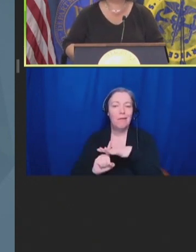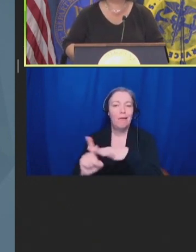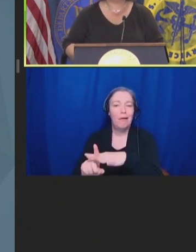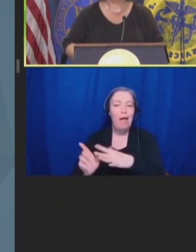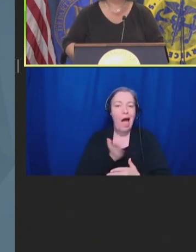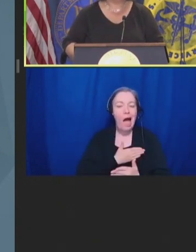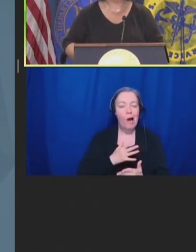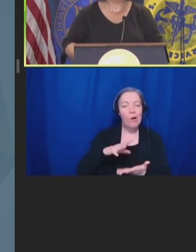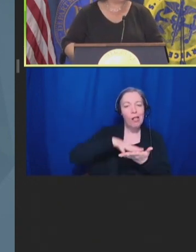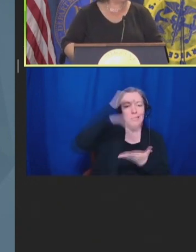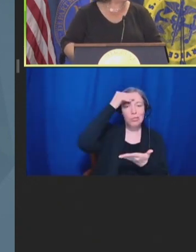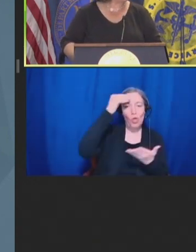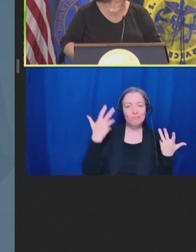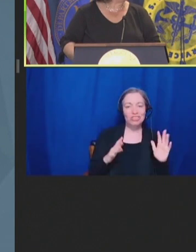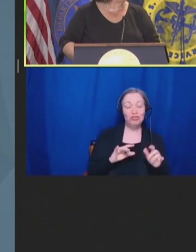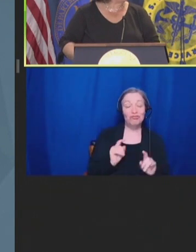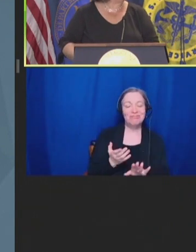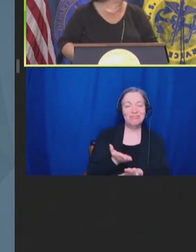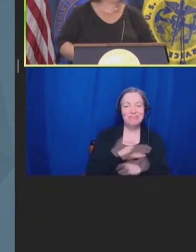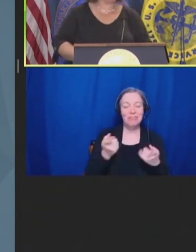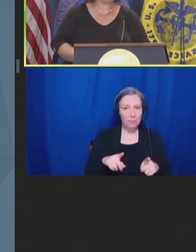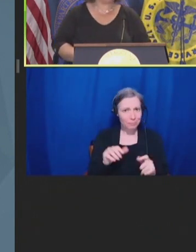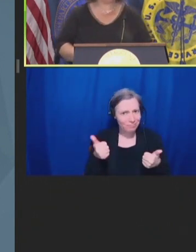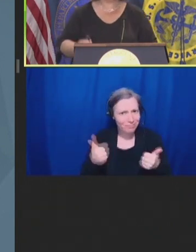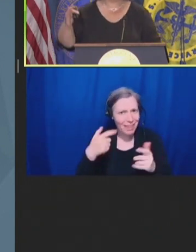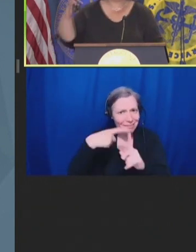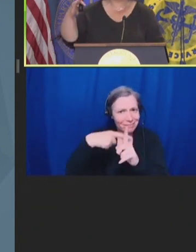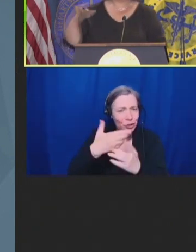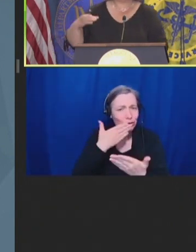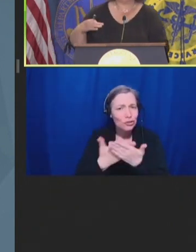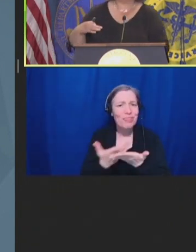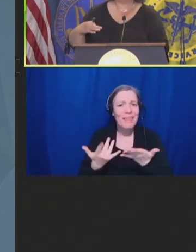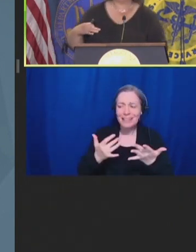that's a -- it's a good thing actually, I mean, that we're all at different levels of government,